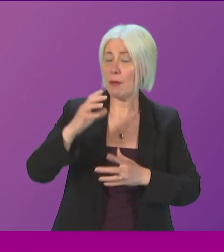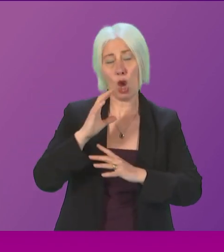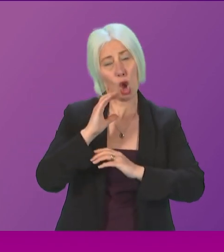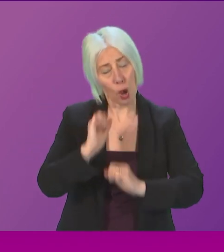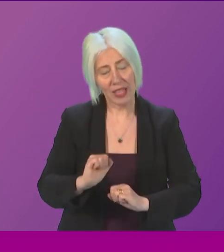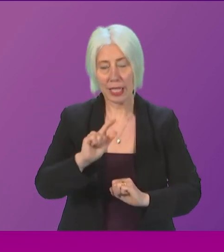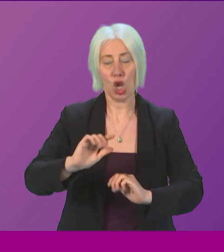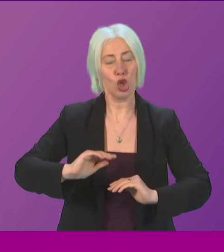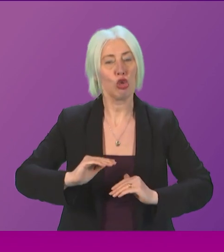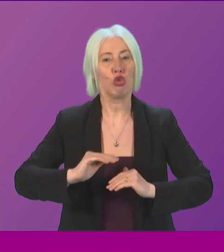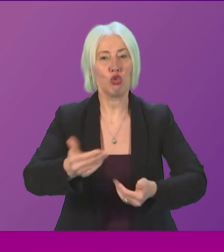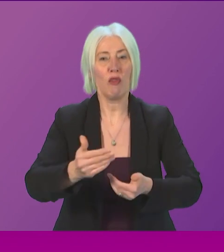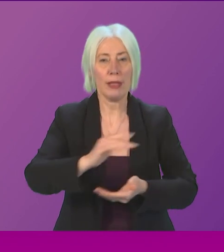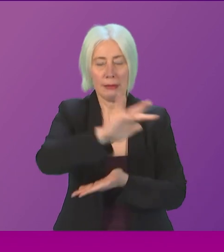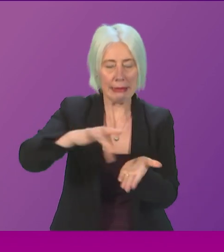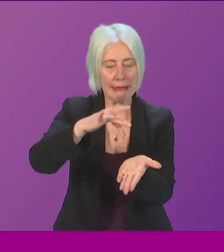at the heart of his reign.